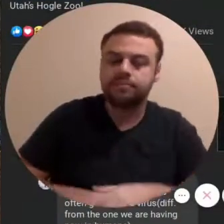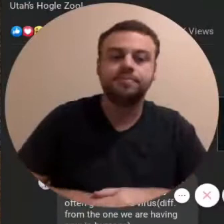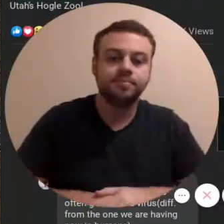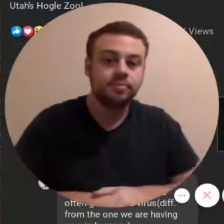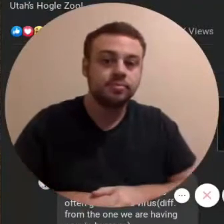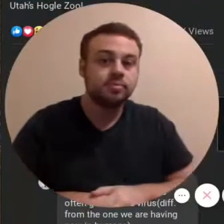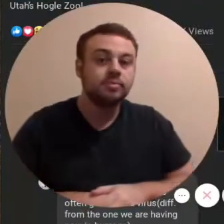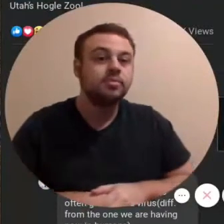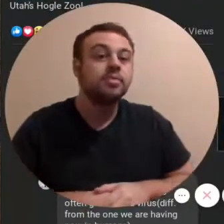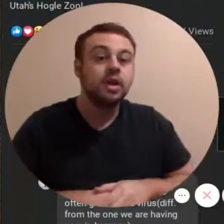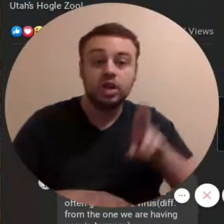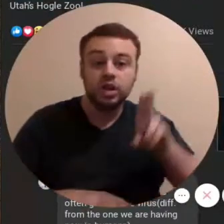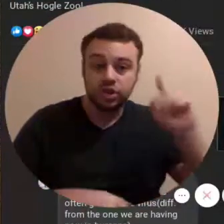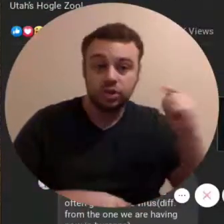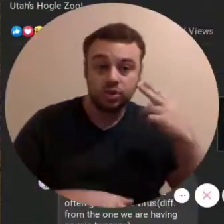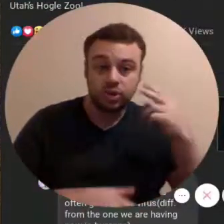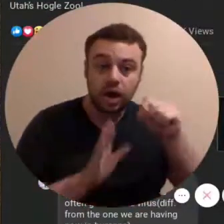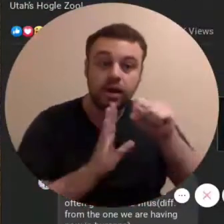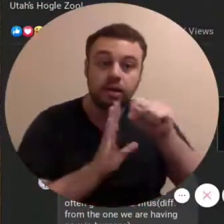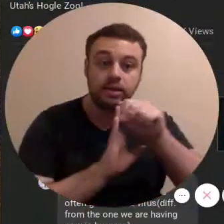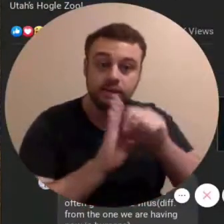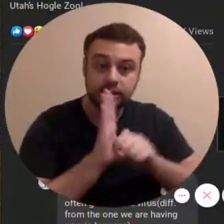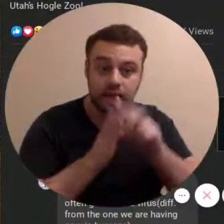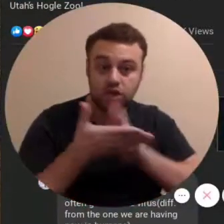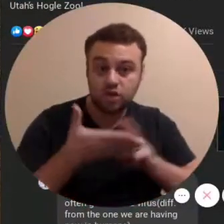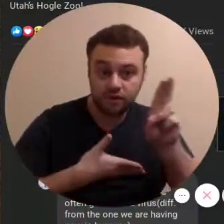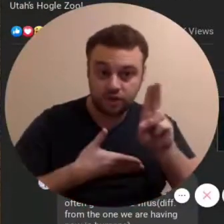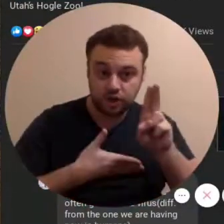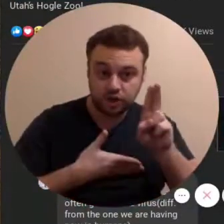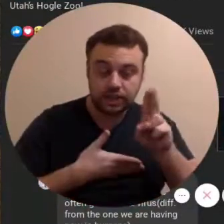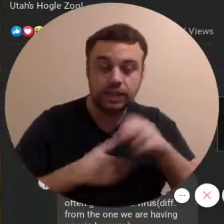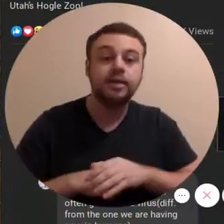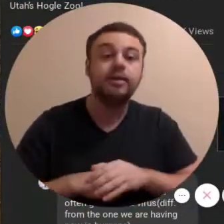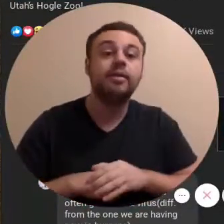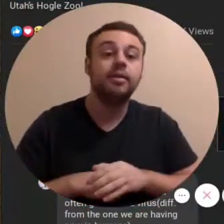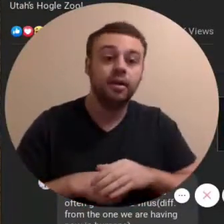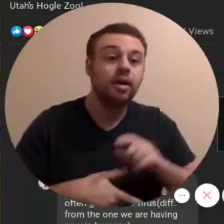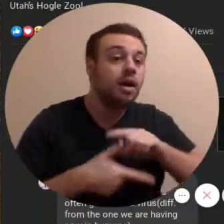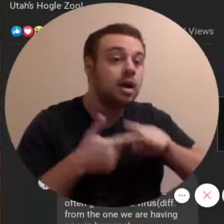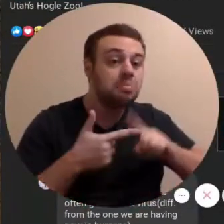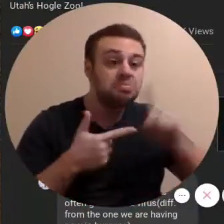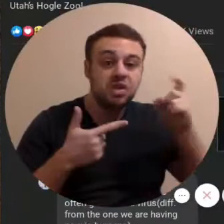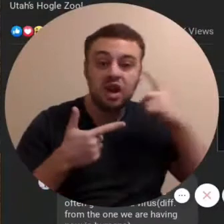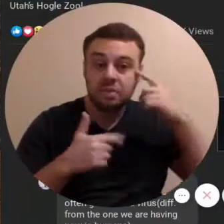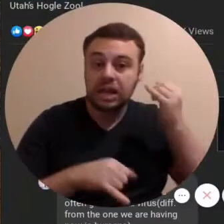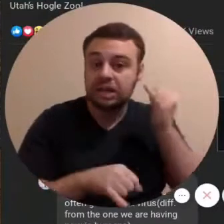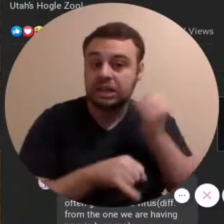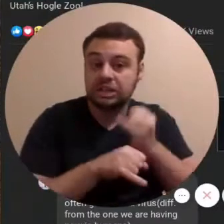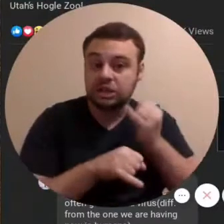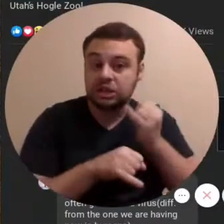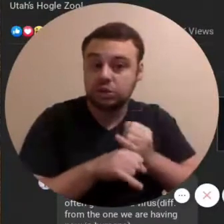Berryman Institute, and The Utah Division of Wildlife Resources- who are the wildlife management.